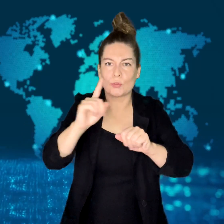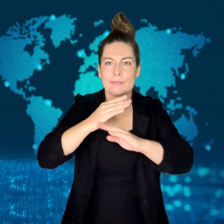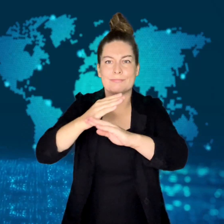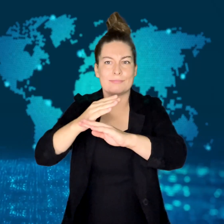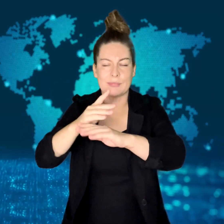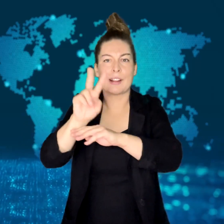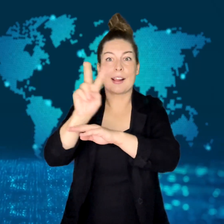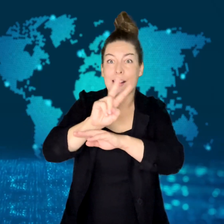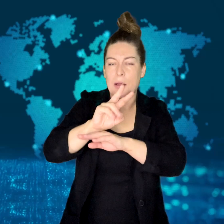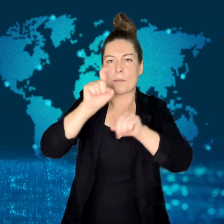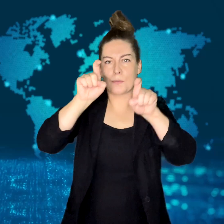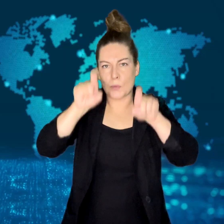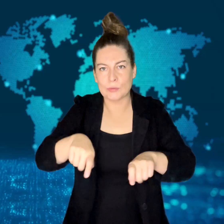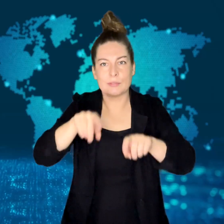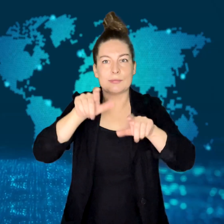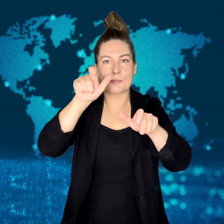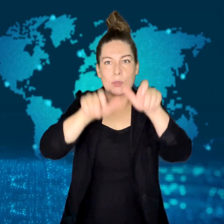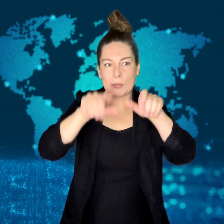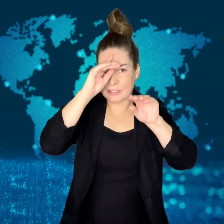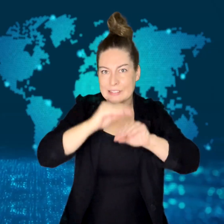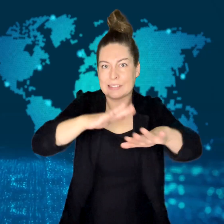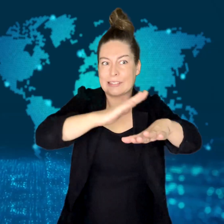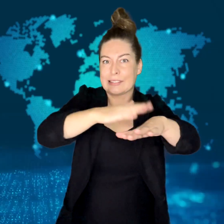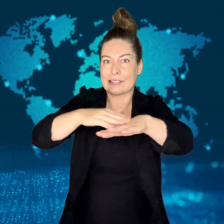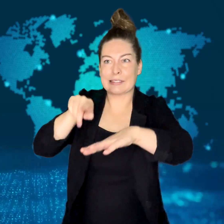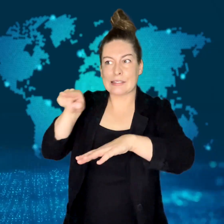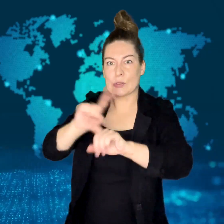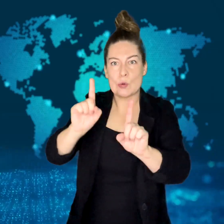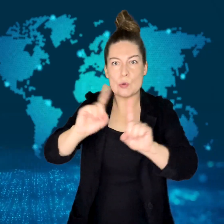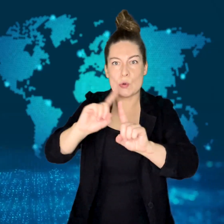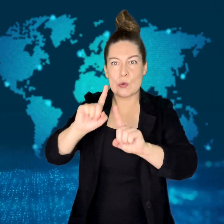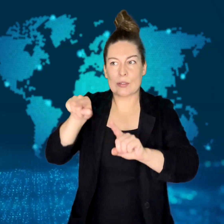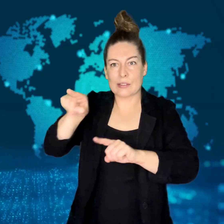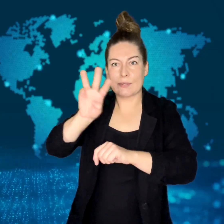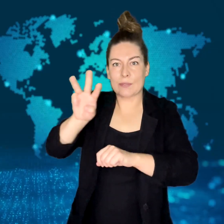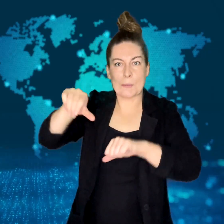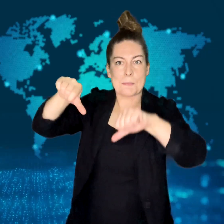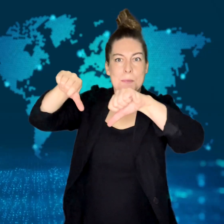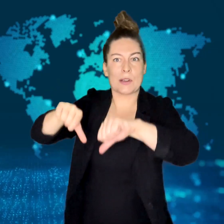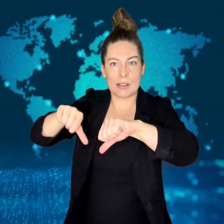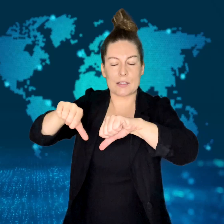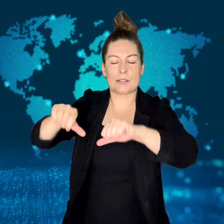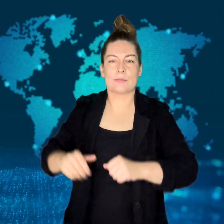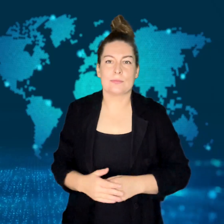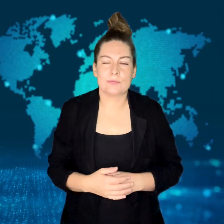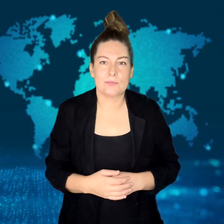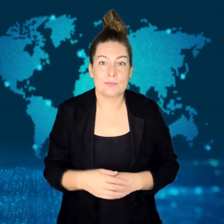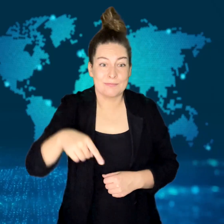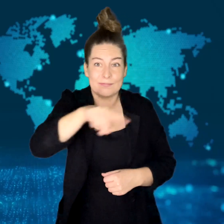are seeking false IP addresses to alert people of false information